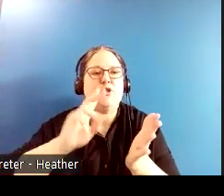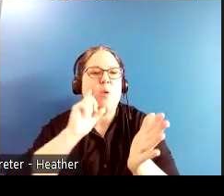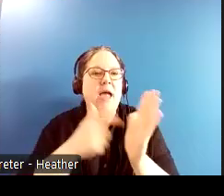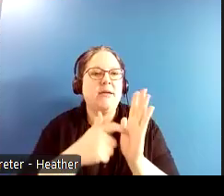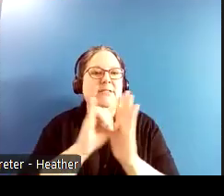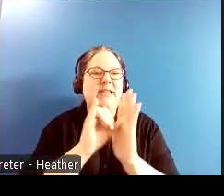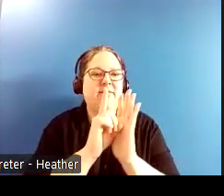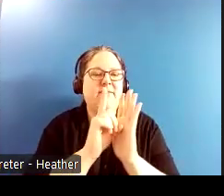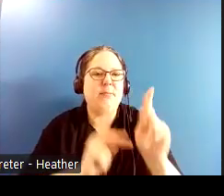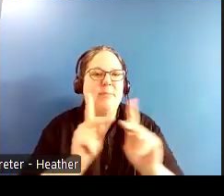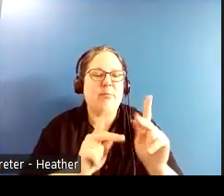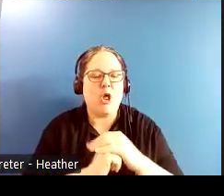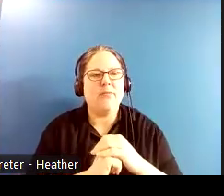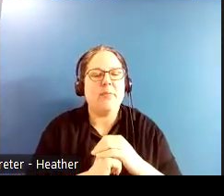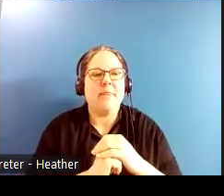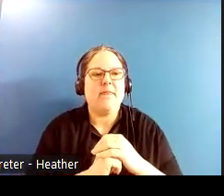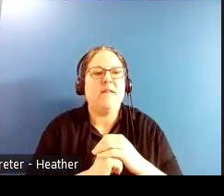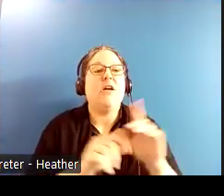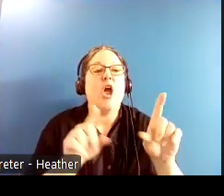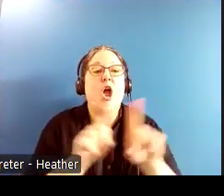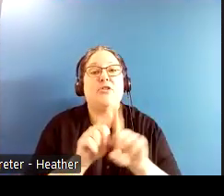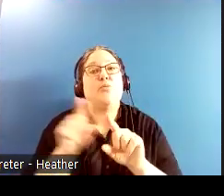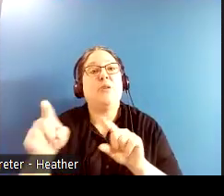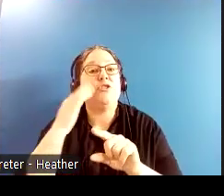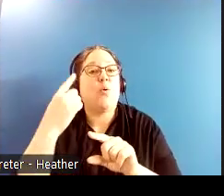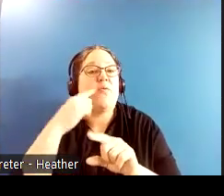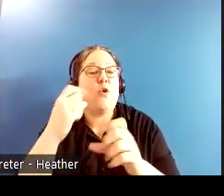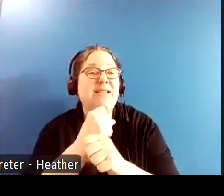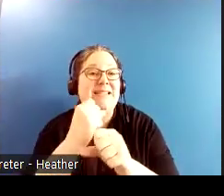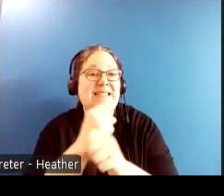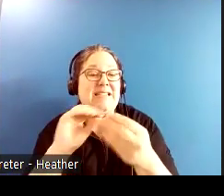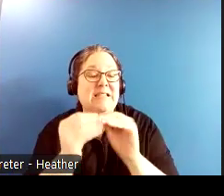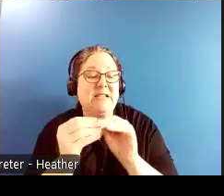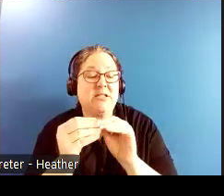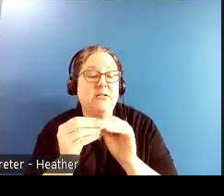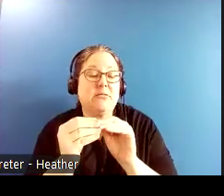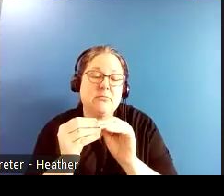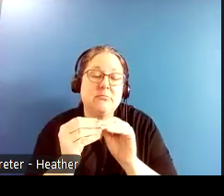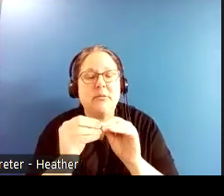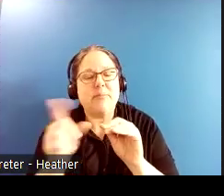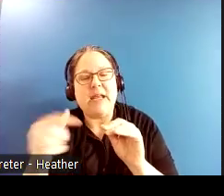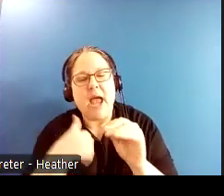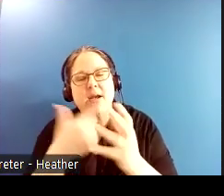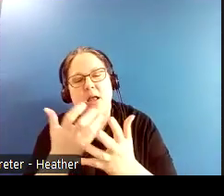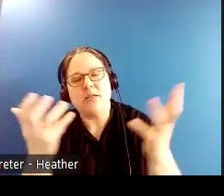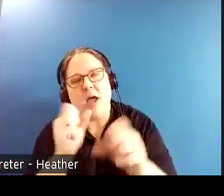Um and what he's most known for in statistics in addition to all of those other major contributions